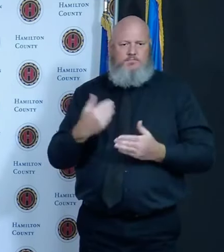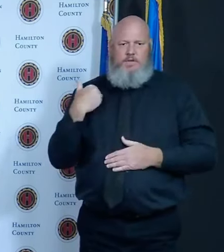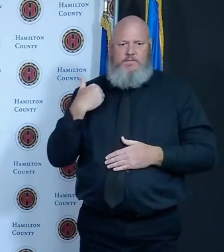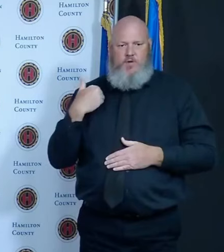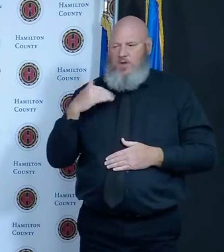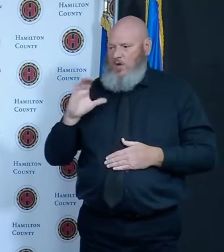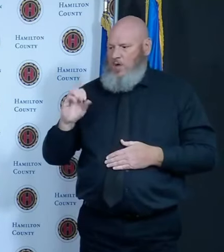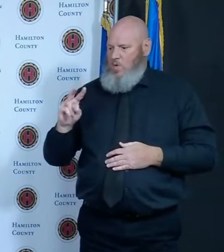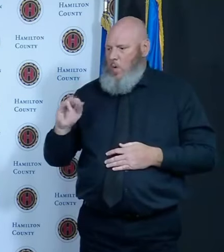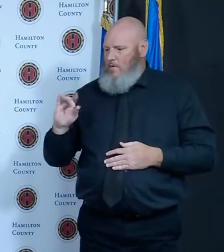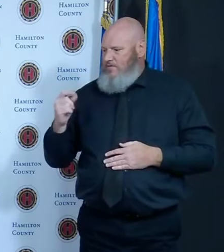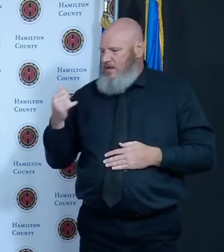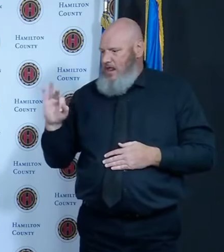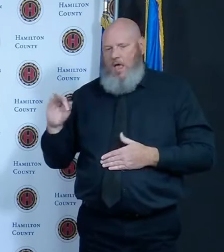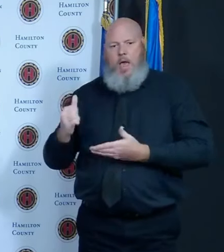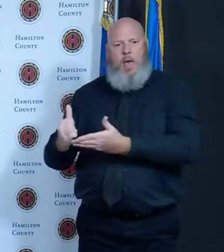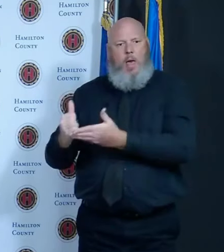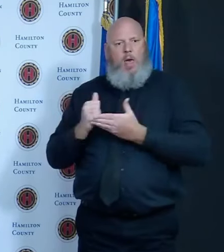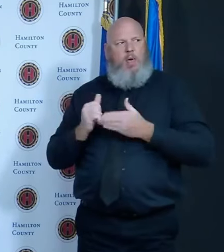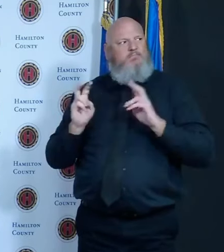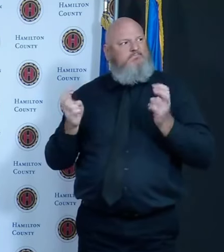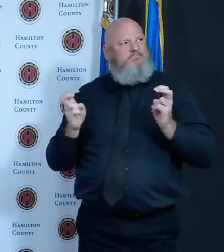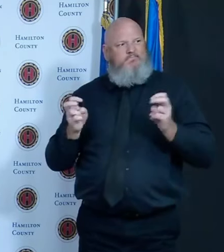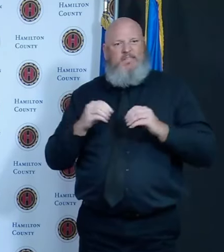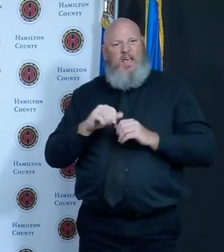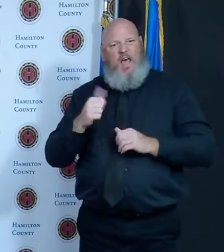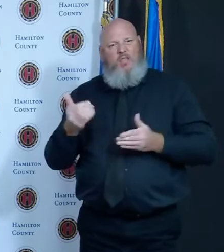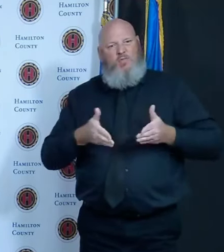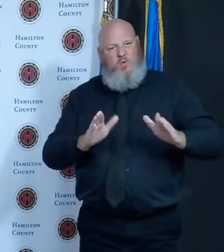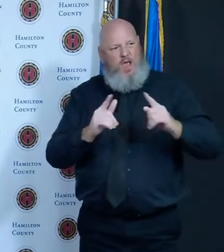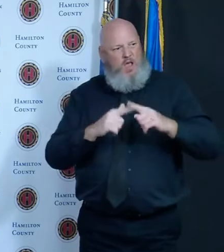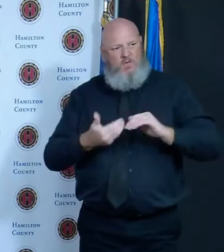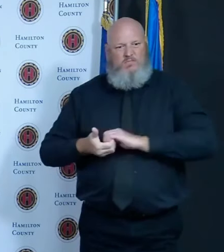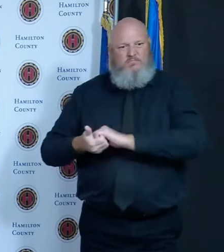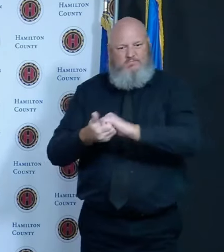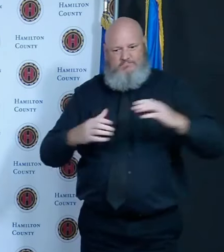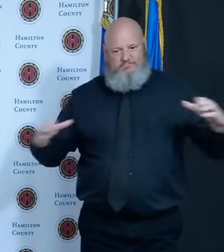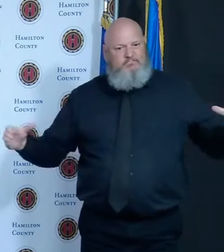into what is around the corner for all of us because this Covid-19 will